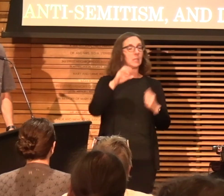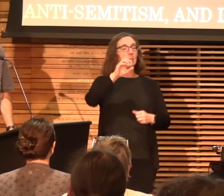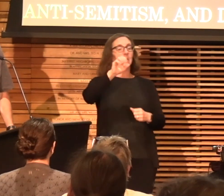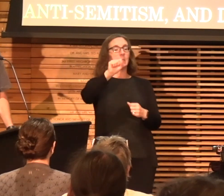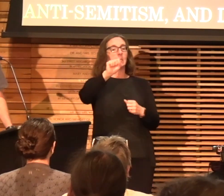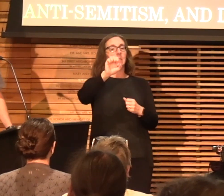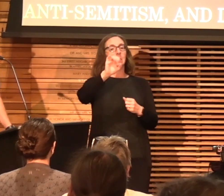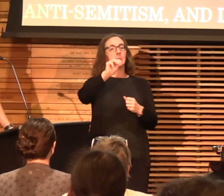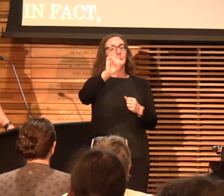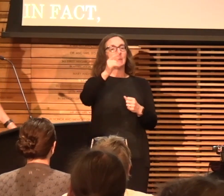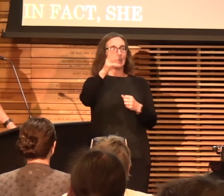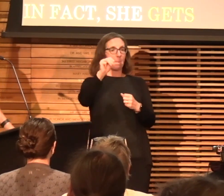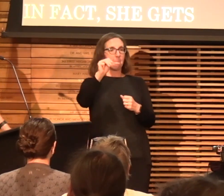In fact, she gets more...